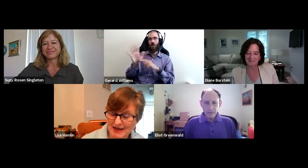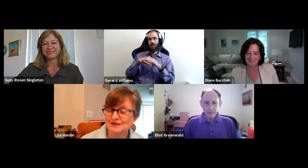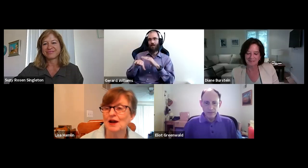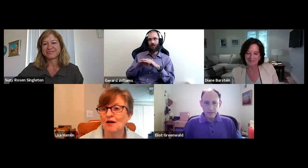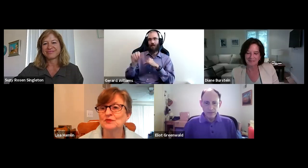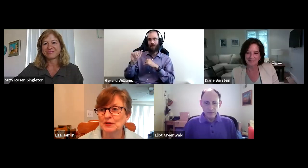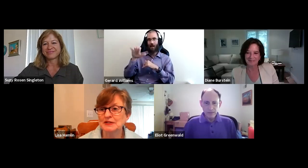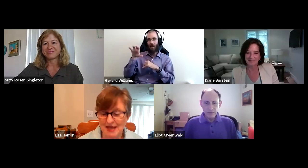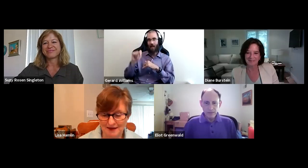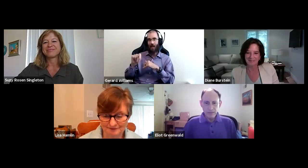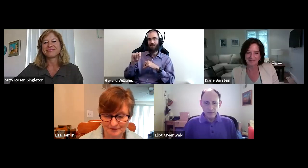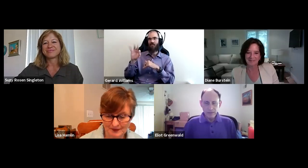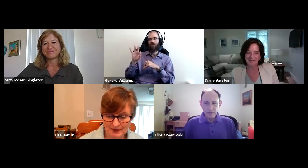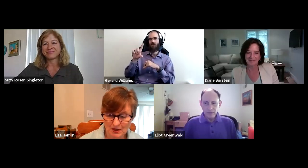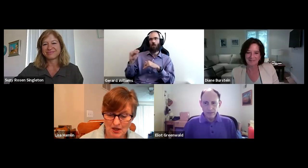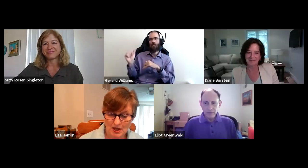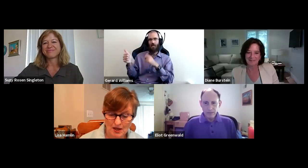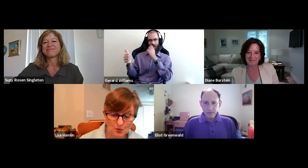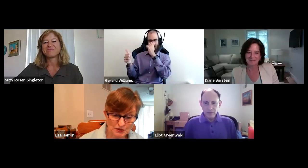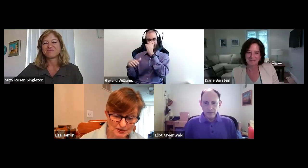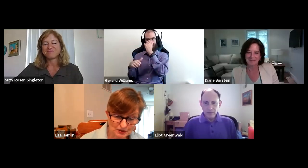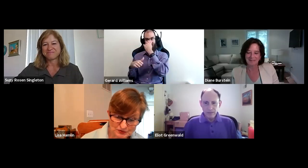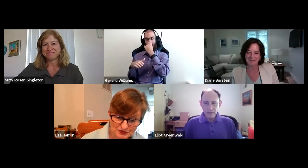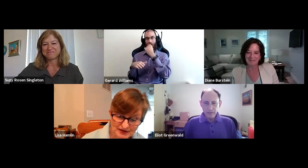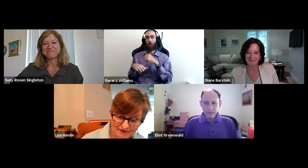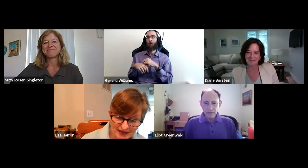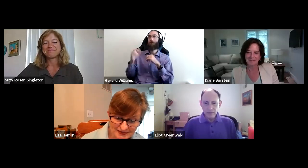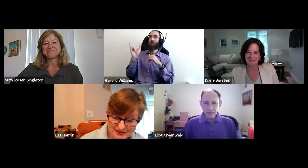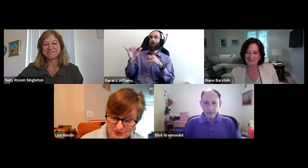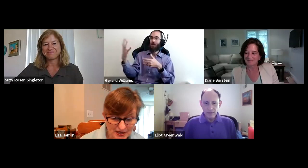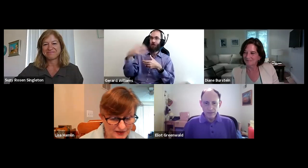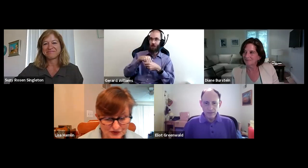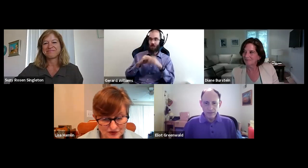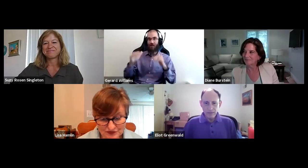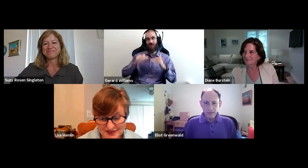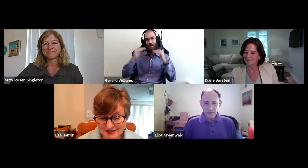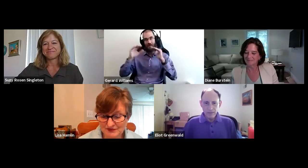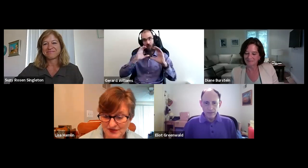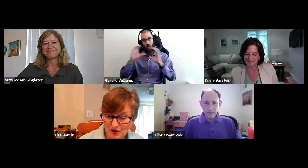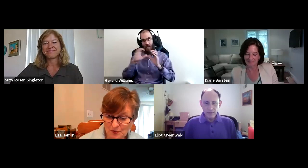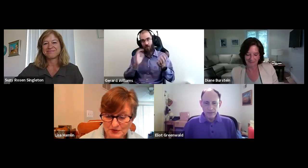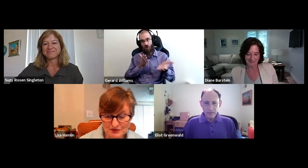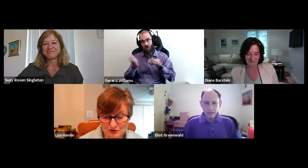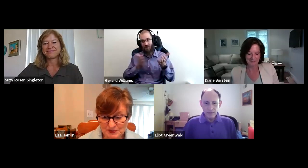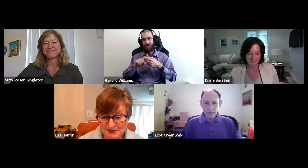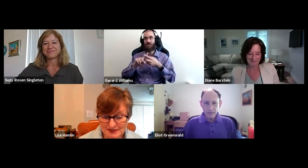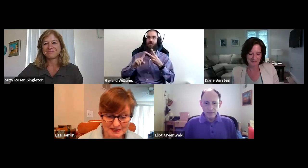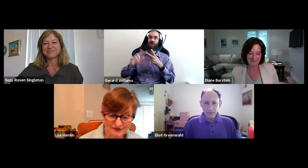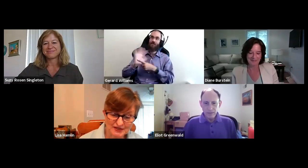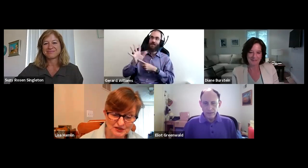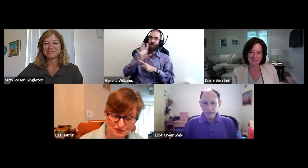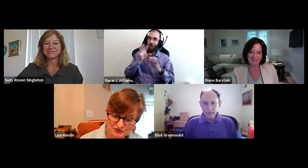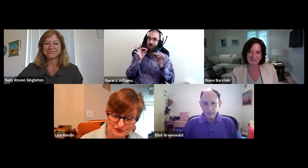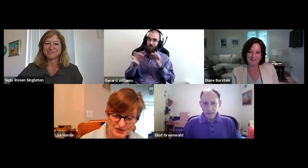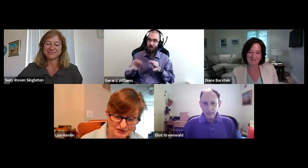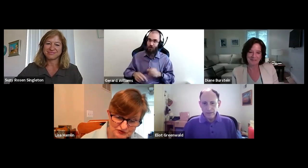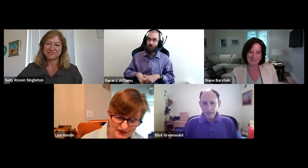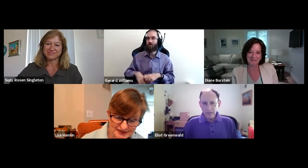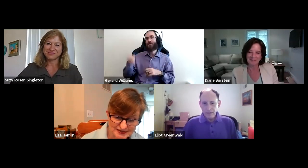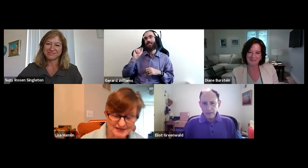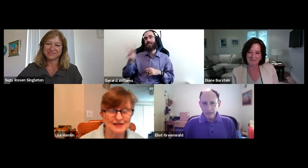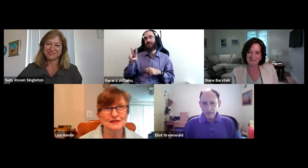Act of 2010 (CVAA) including advanced communications services, video description, TV user interfaces,